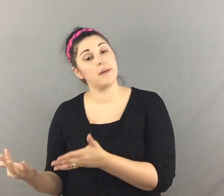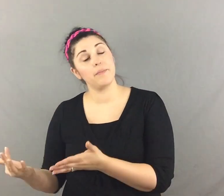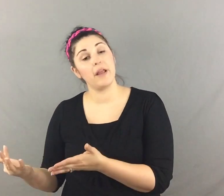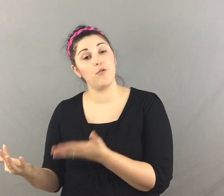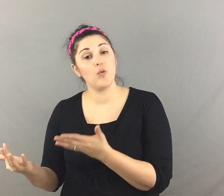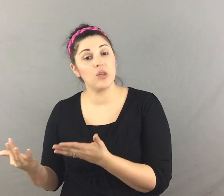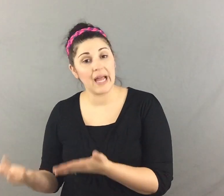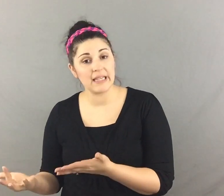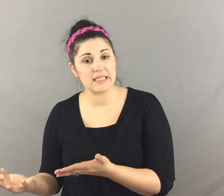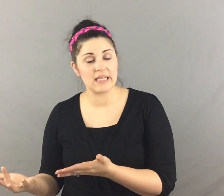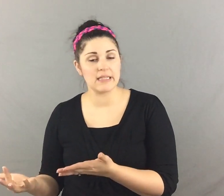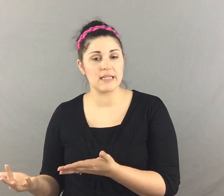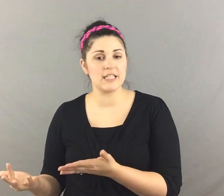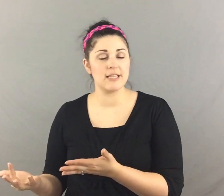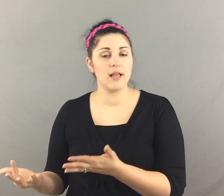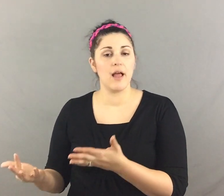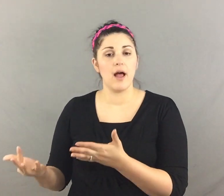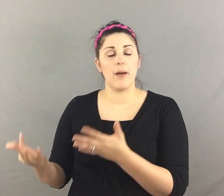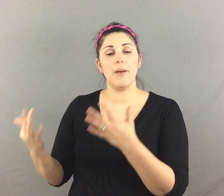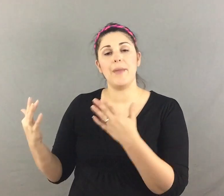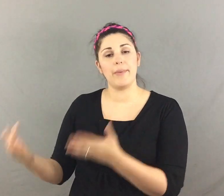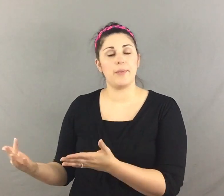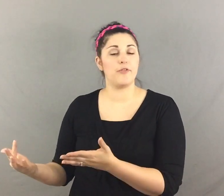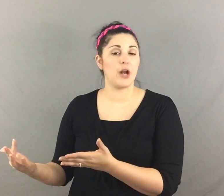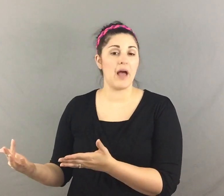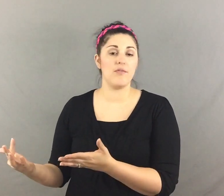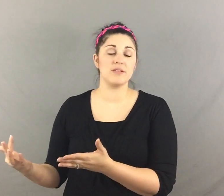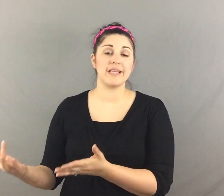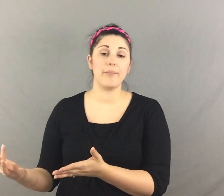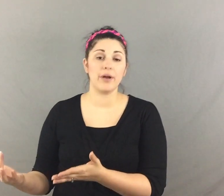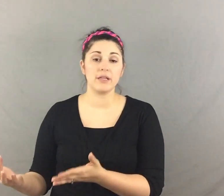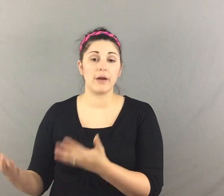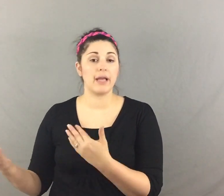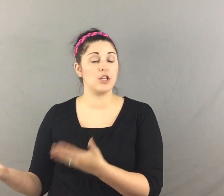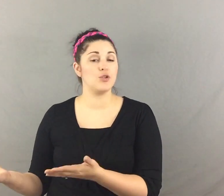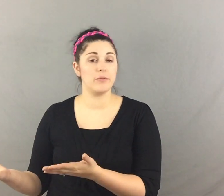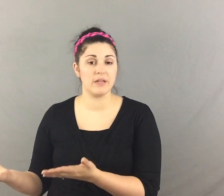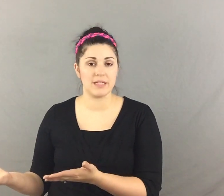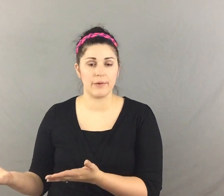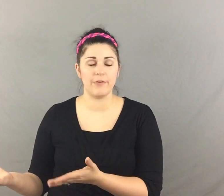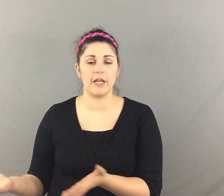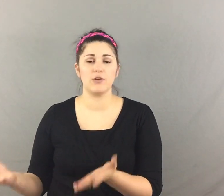And then if you would like to sentences but maybe prefer to have them separate. I can do them in a separate video.